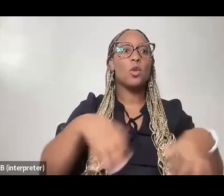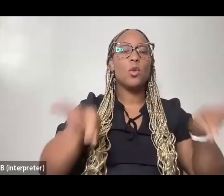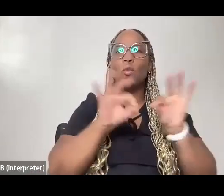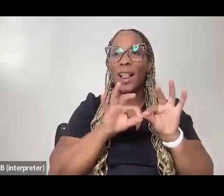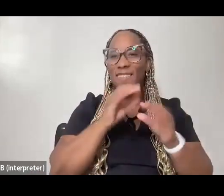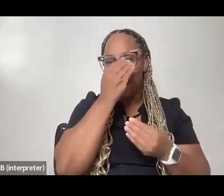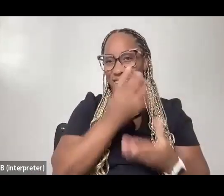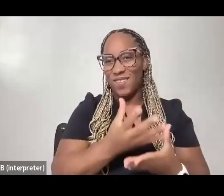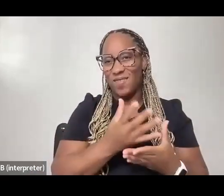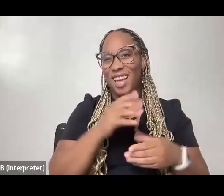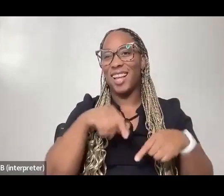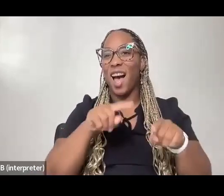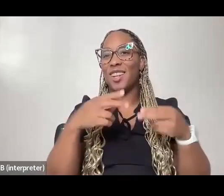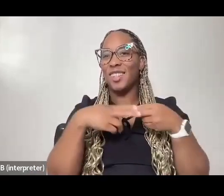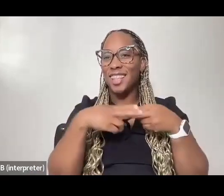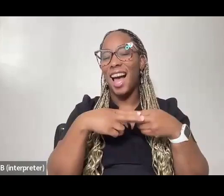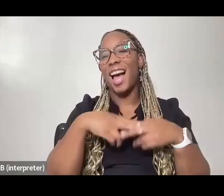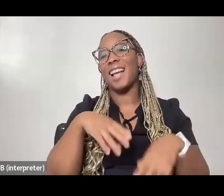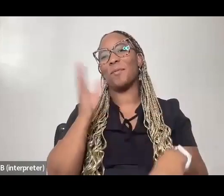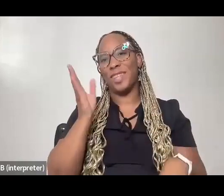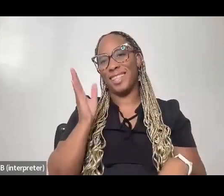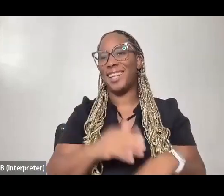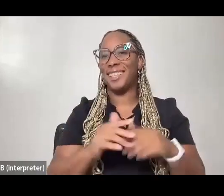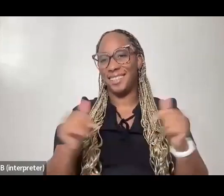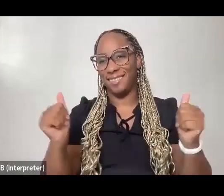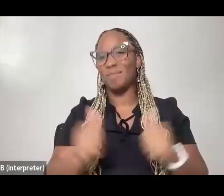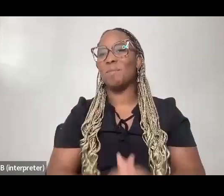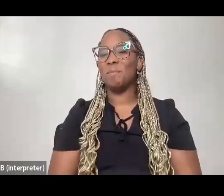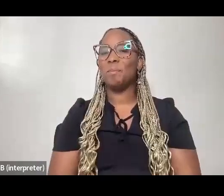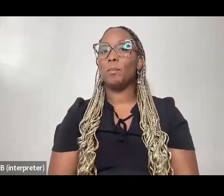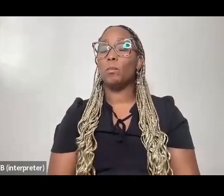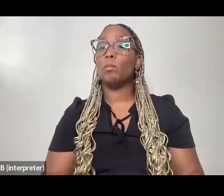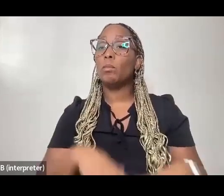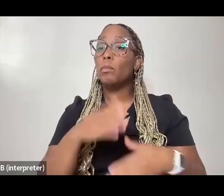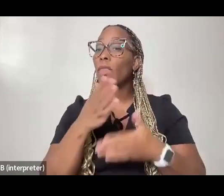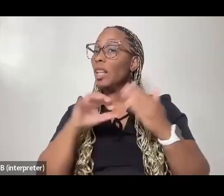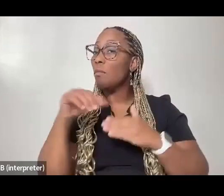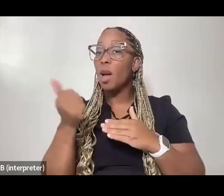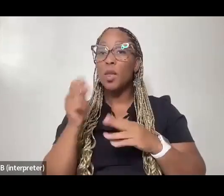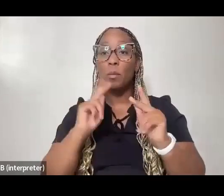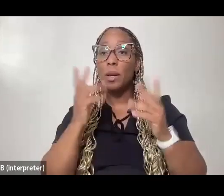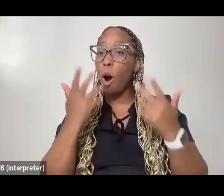your slides presentations, et cetera. A couple of other people today have also mentioned about